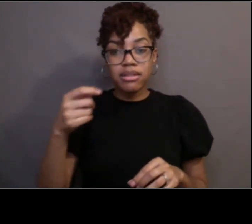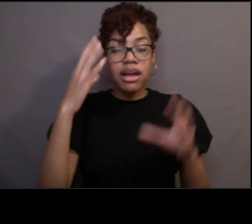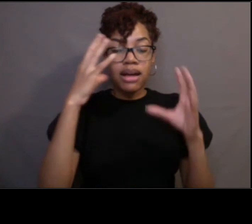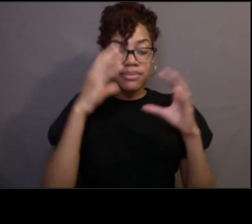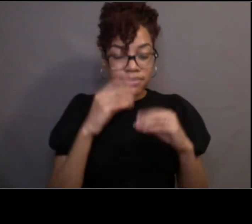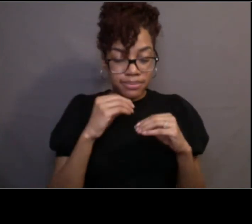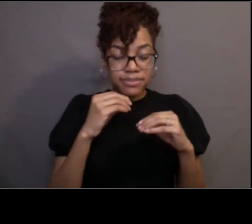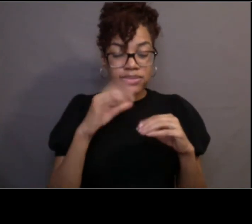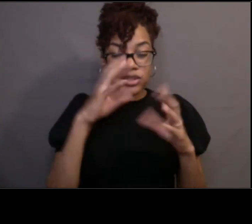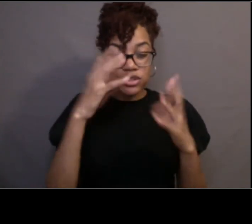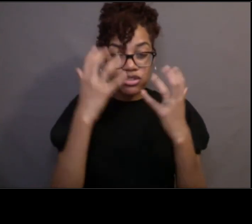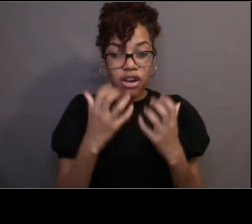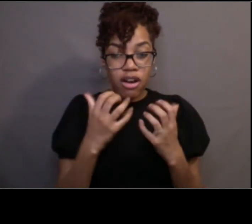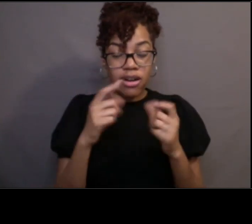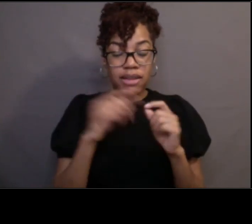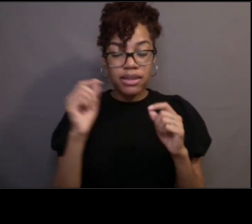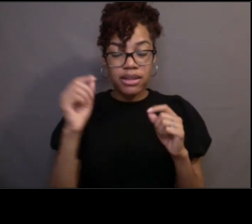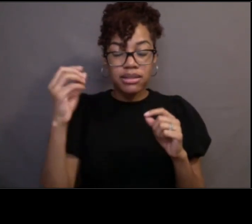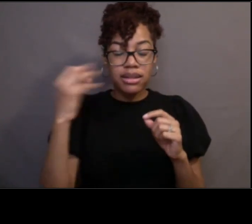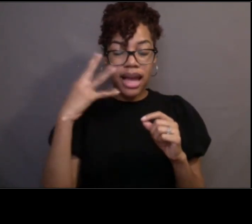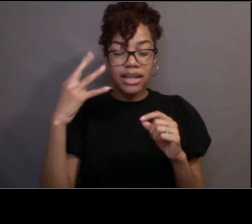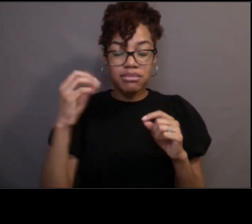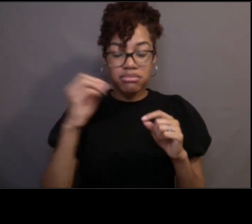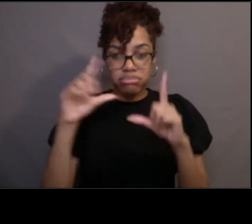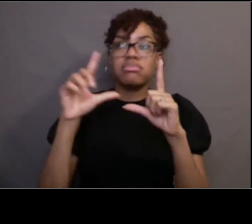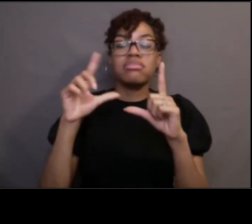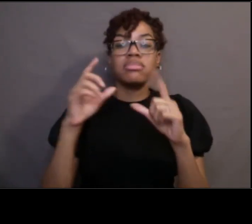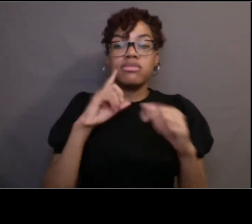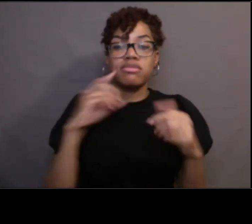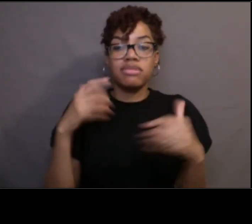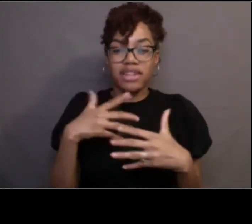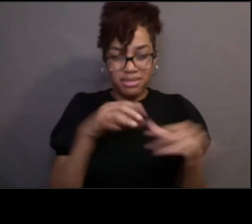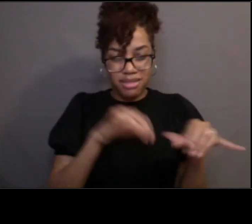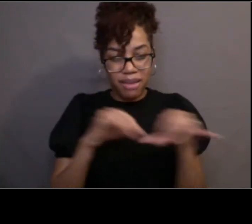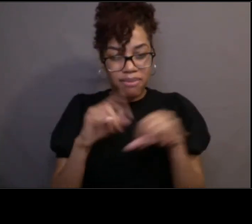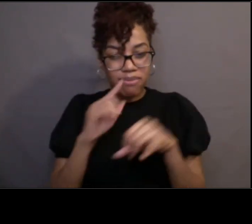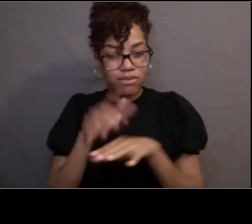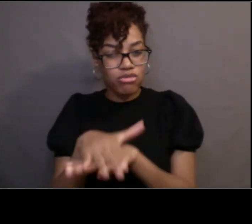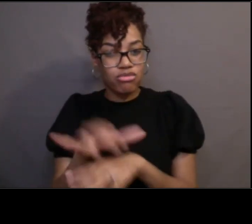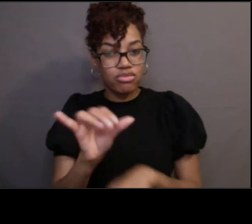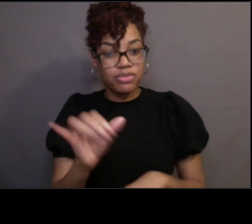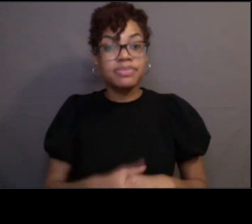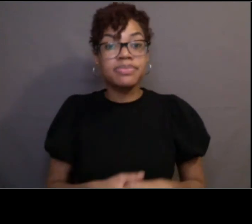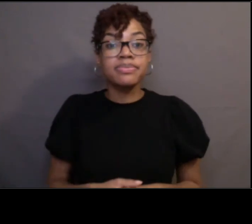that are really bright can get spooked. Then when turtles are born,